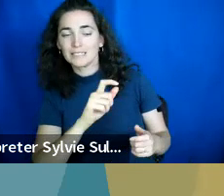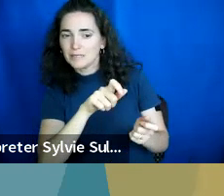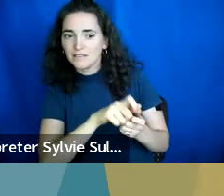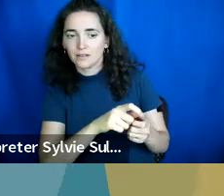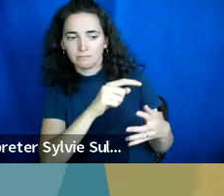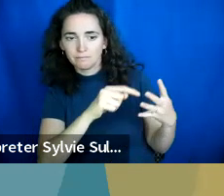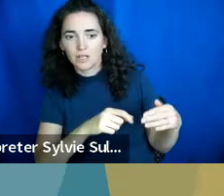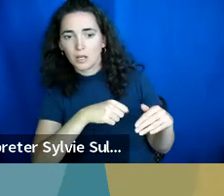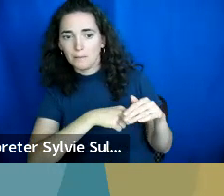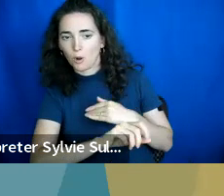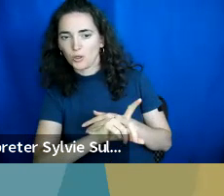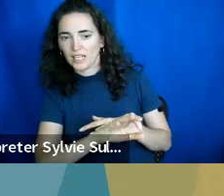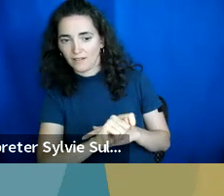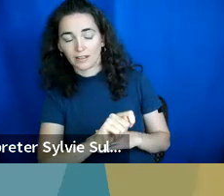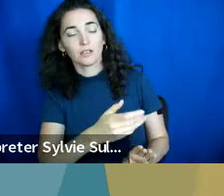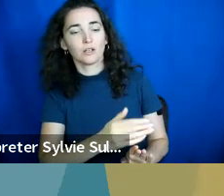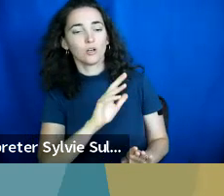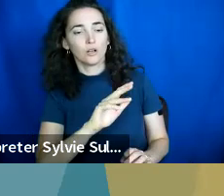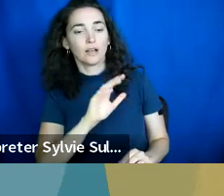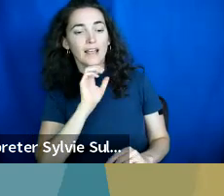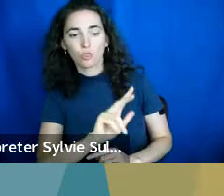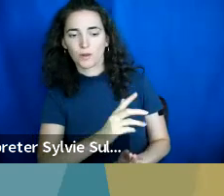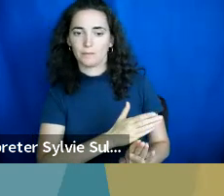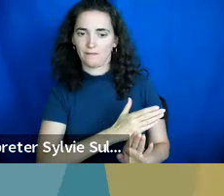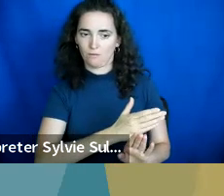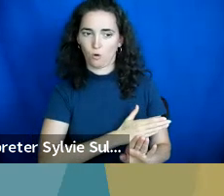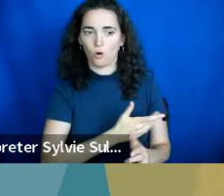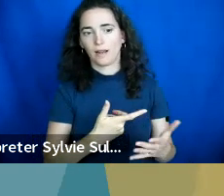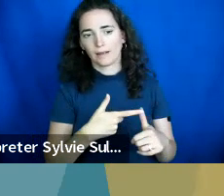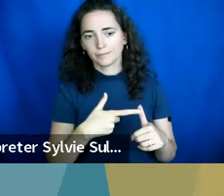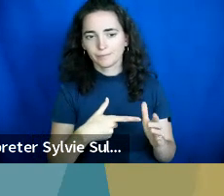defect by their third birthday. And so these birth defects include special specified.